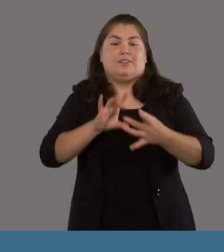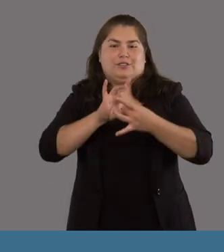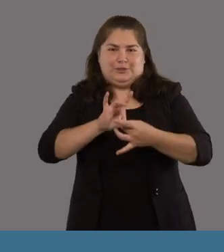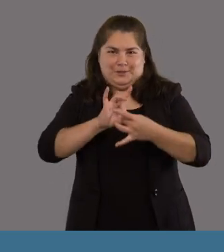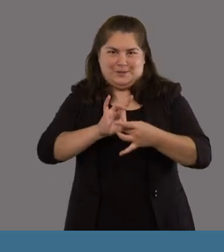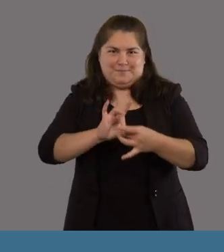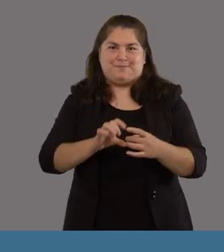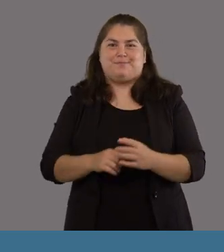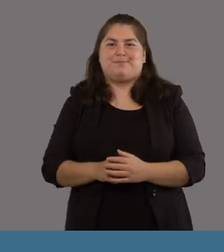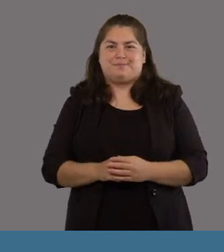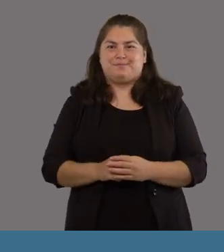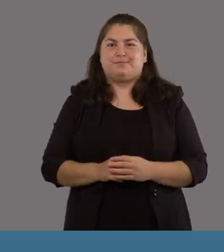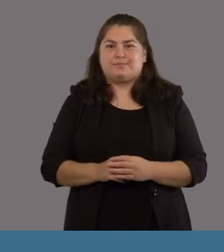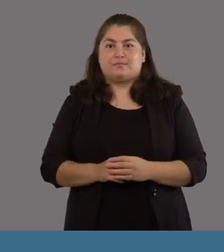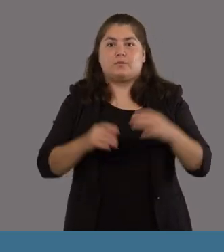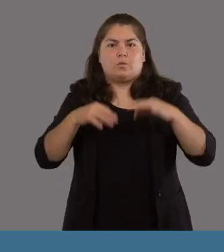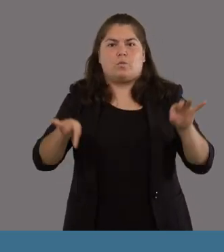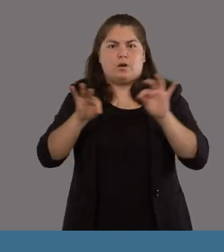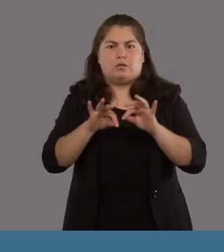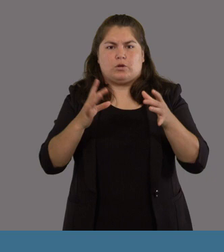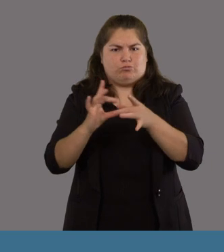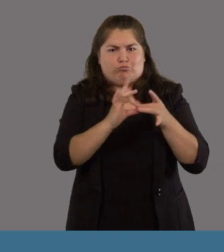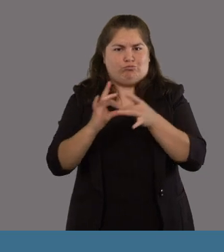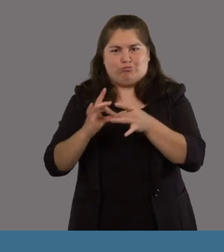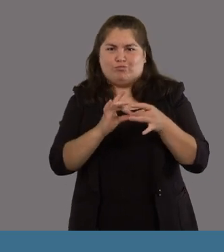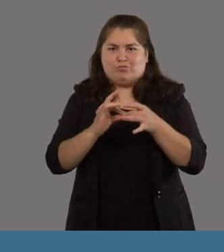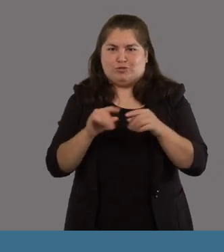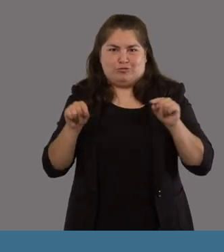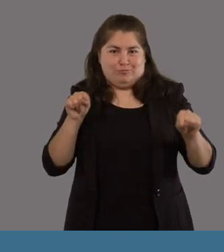Relationship: It is important for relationships to develop